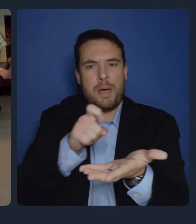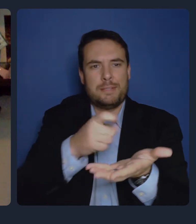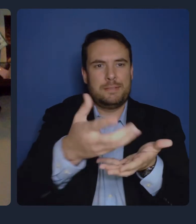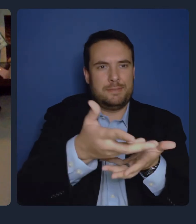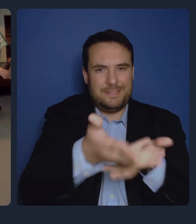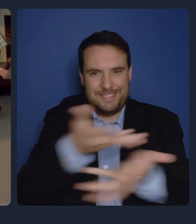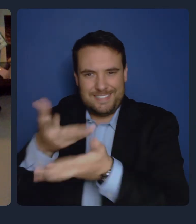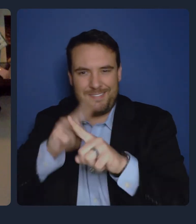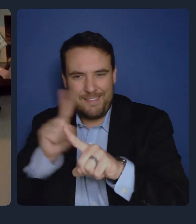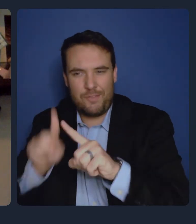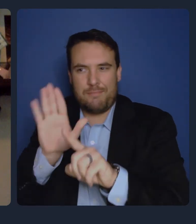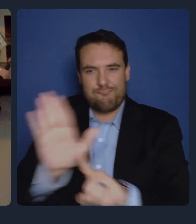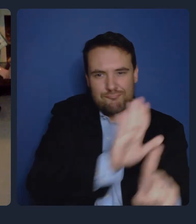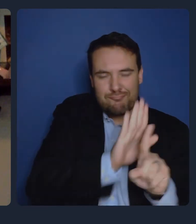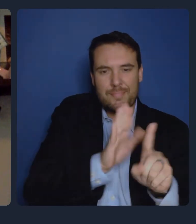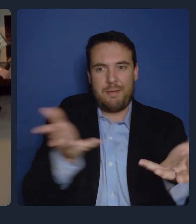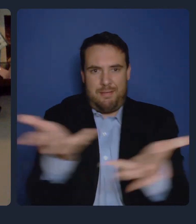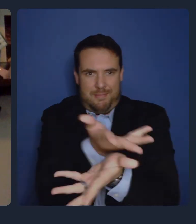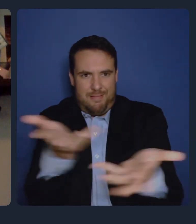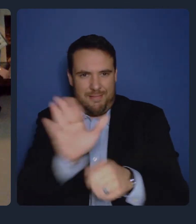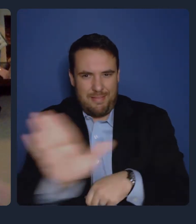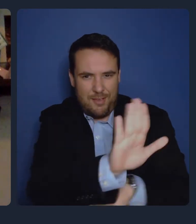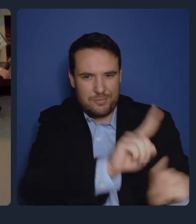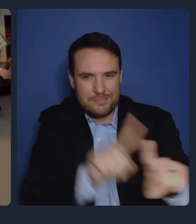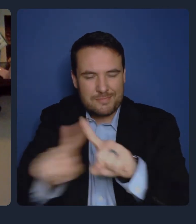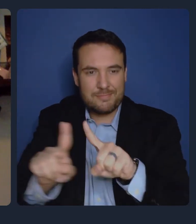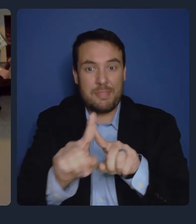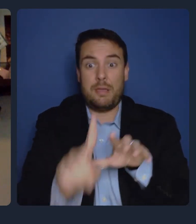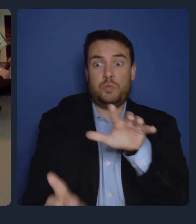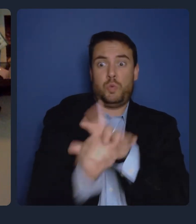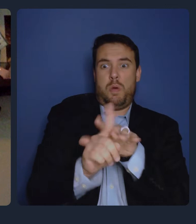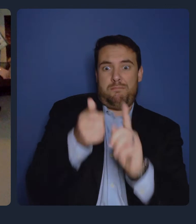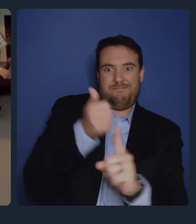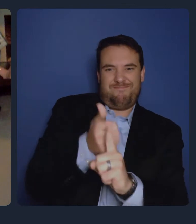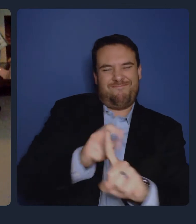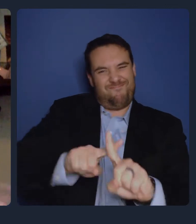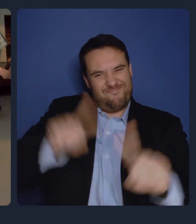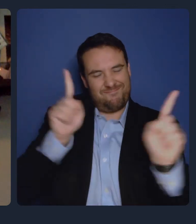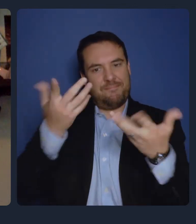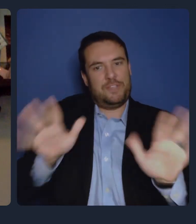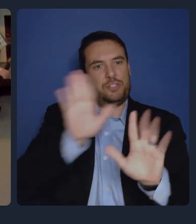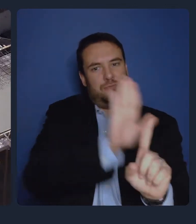of wanting to show up in the first place. Accessibility is really our floor. So if you imagine kind of building a house